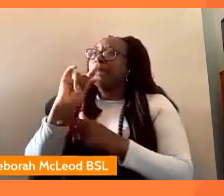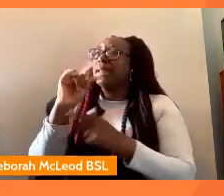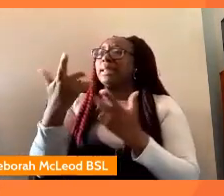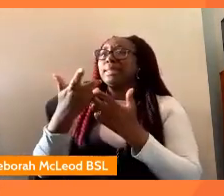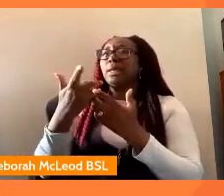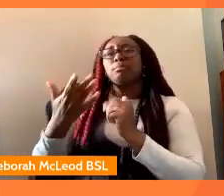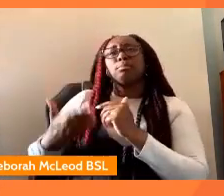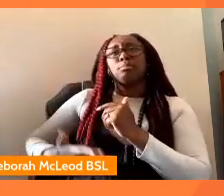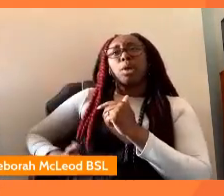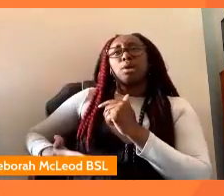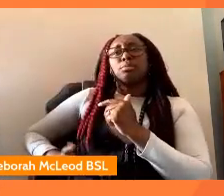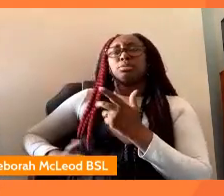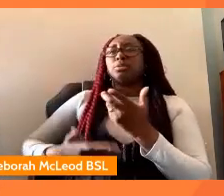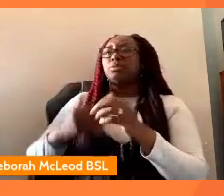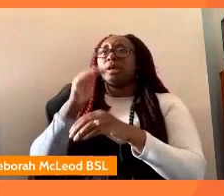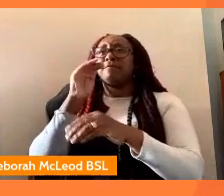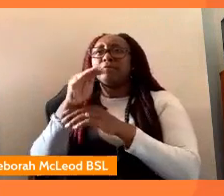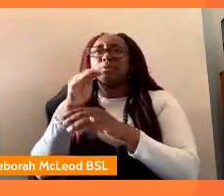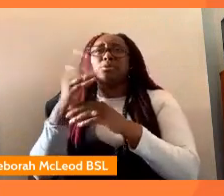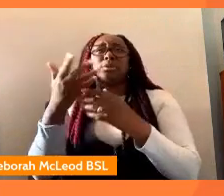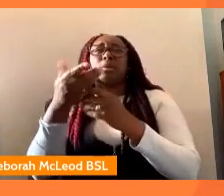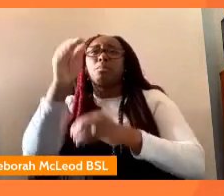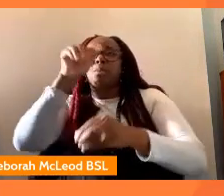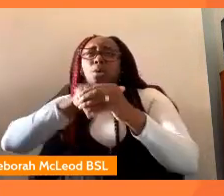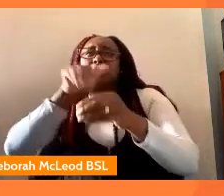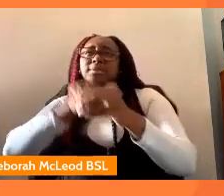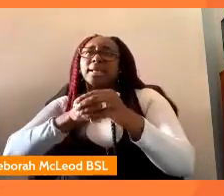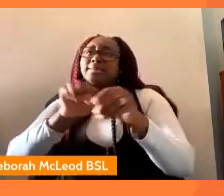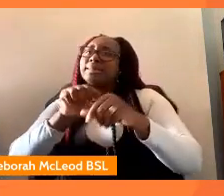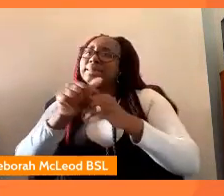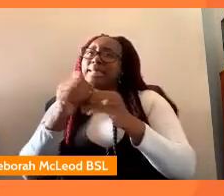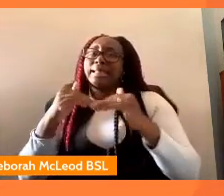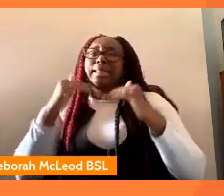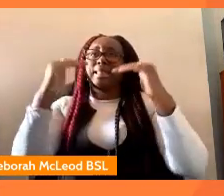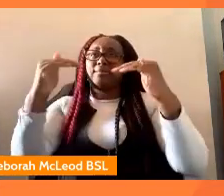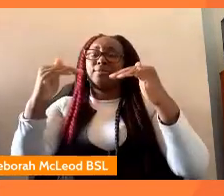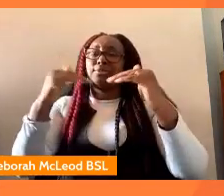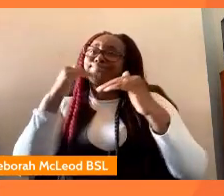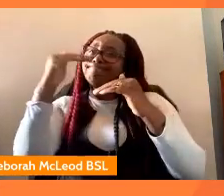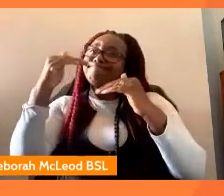that would take future media content to the next level.